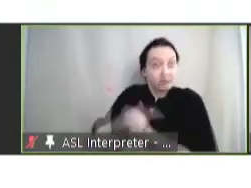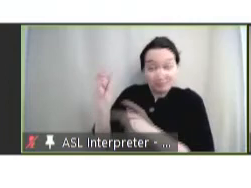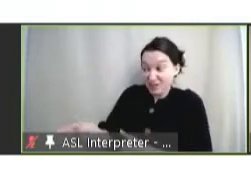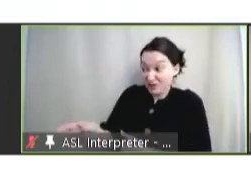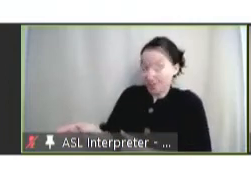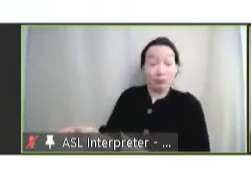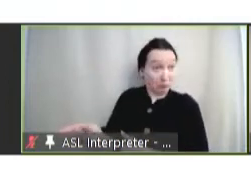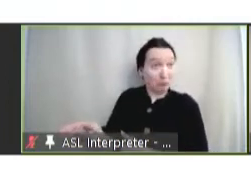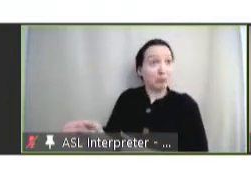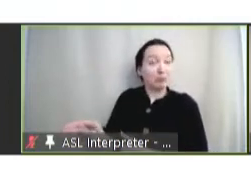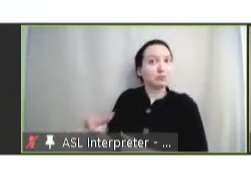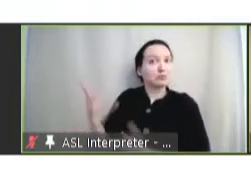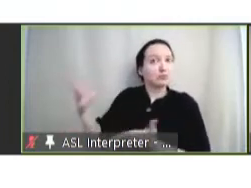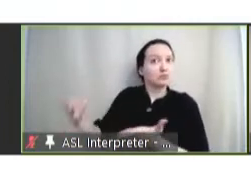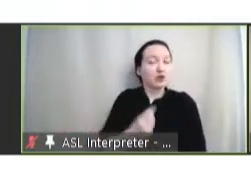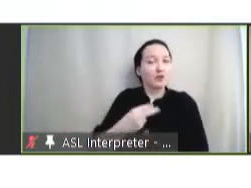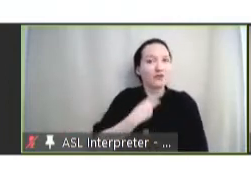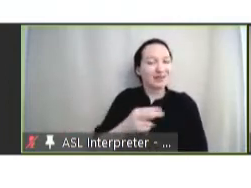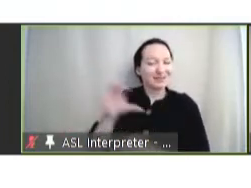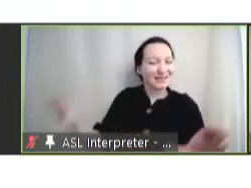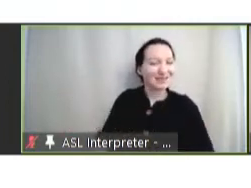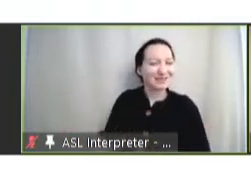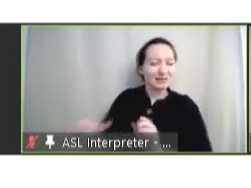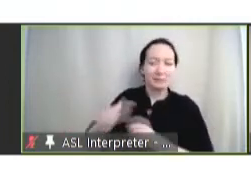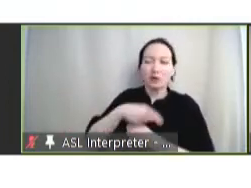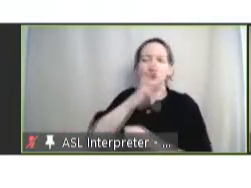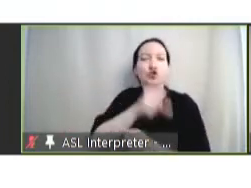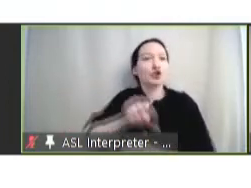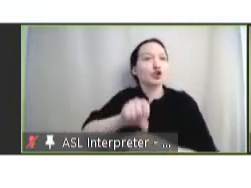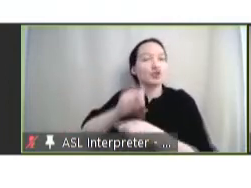and use our voice and use the actions so that we can make sure employees have trusted information